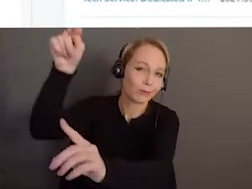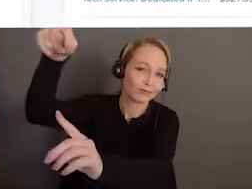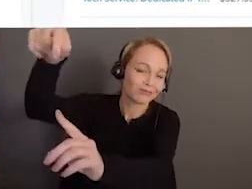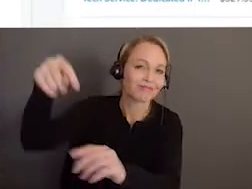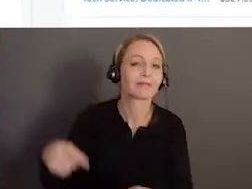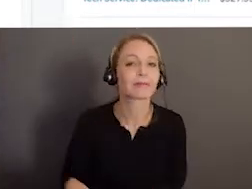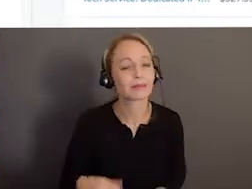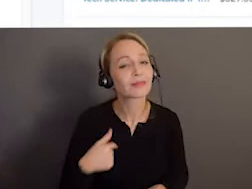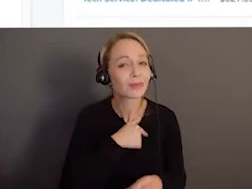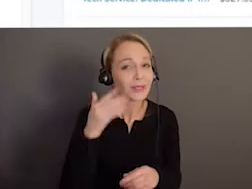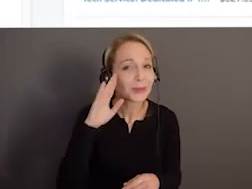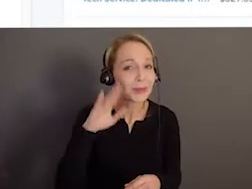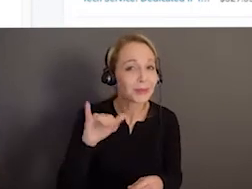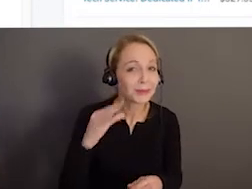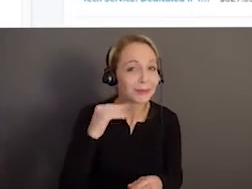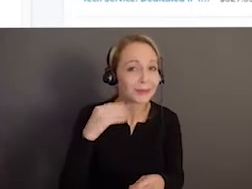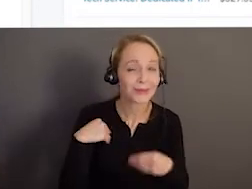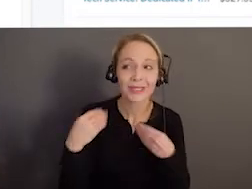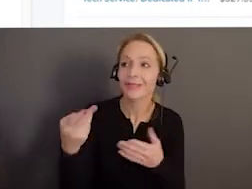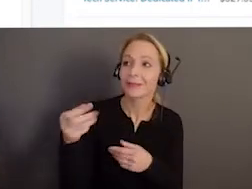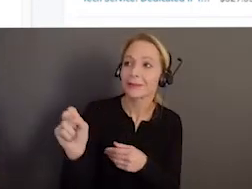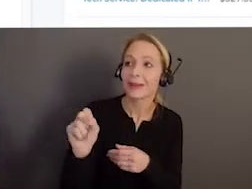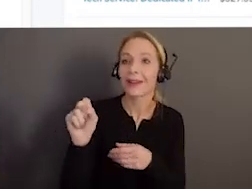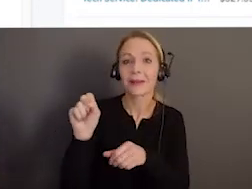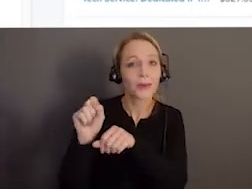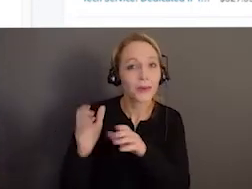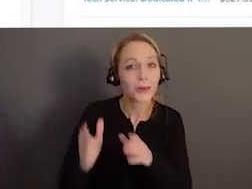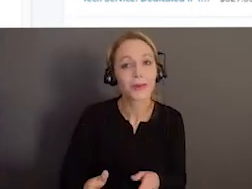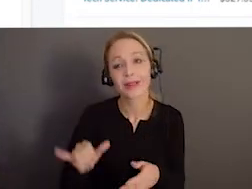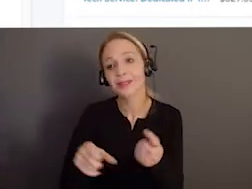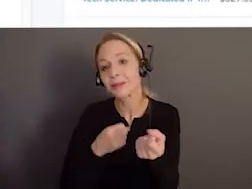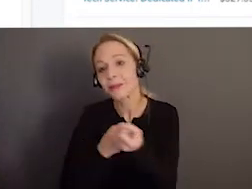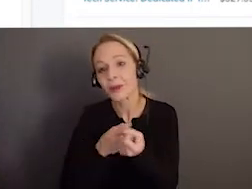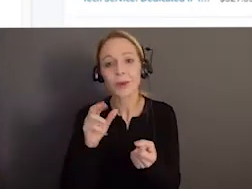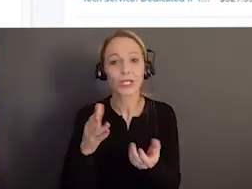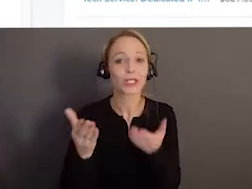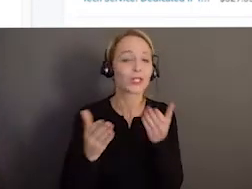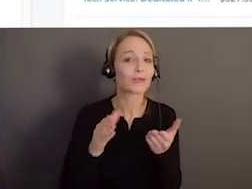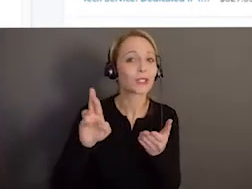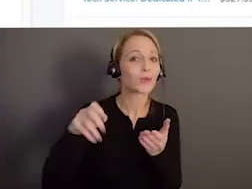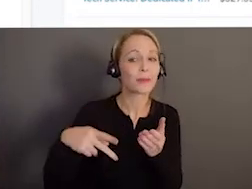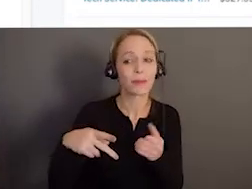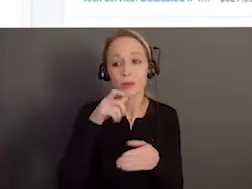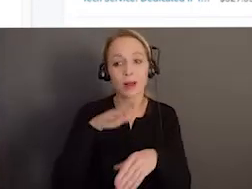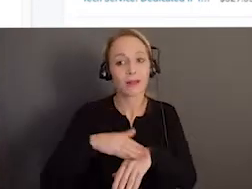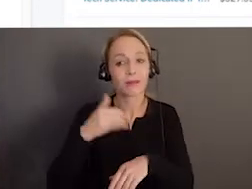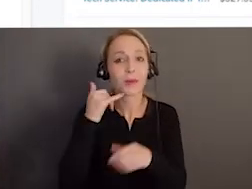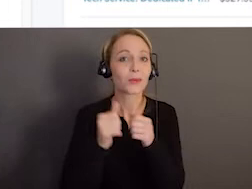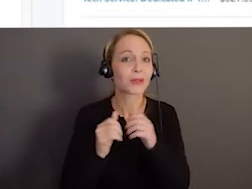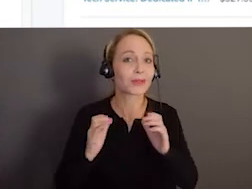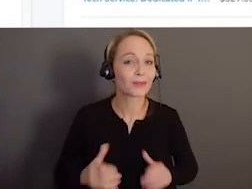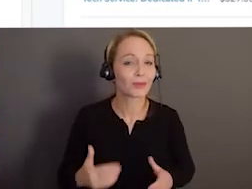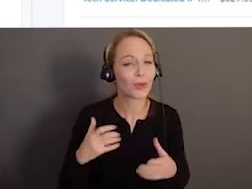WE KNOW THE EXPERIENCE THAT WE GIVE TO OUR HubSpot EMPLOYEES, WE WANT TO GIVE THEM THE BEST VIEW INTO A CUSTOMER POSSIBLE.